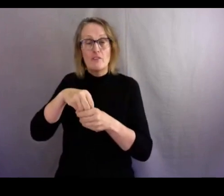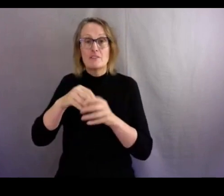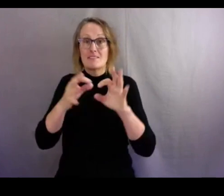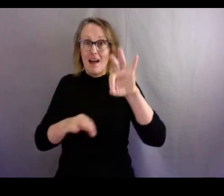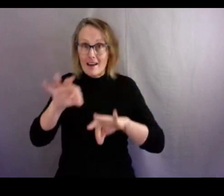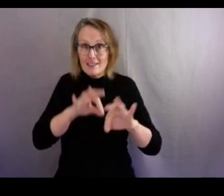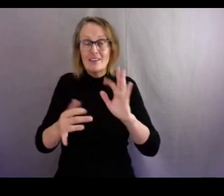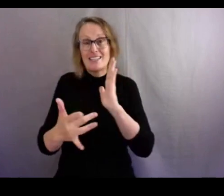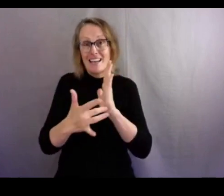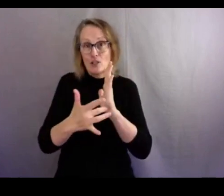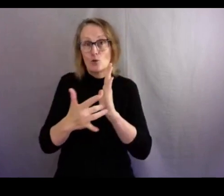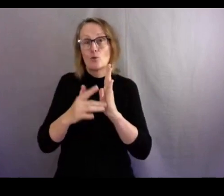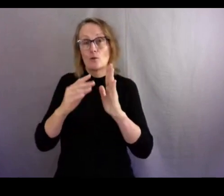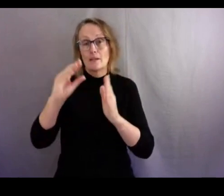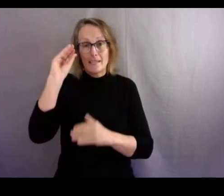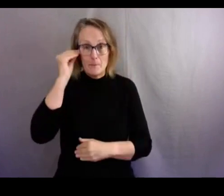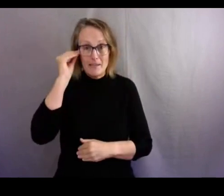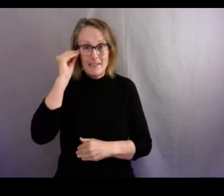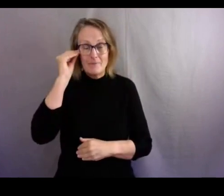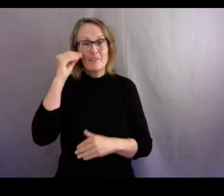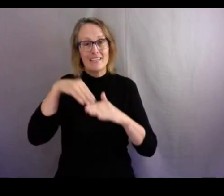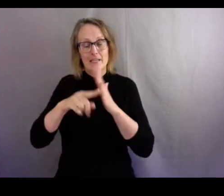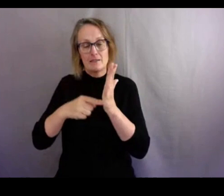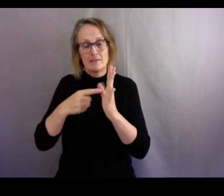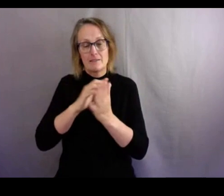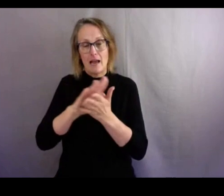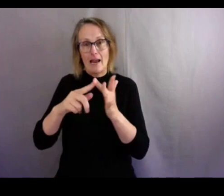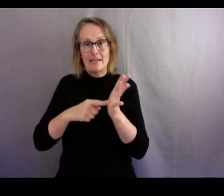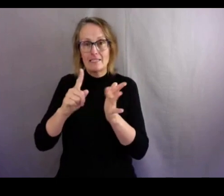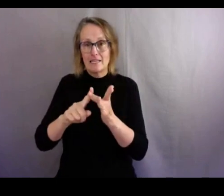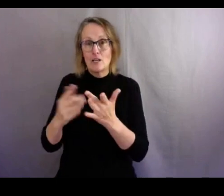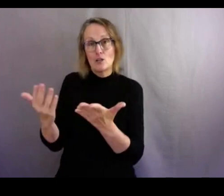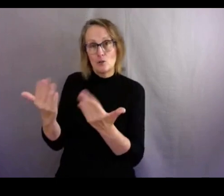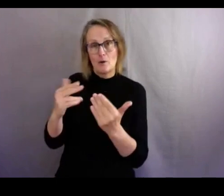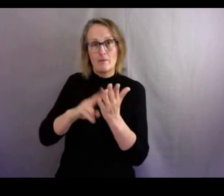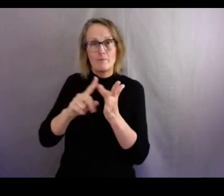of the planned Espace Gauguin in Tahiti. Please join me in welcoming Vaiana. Thank you.